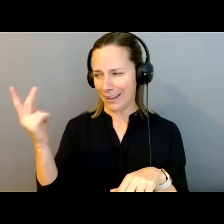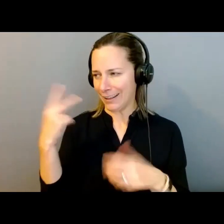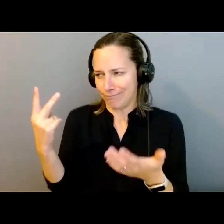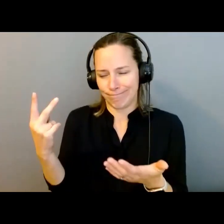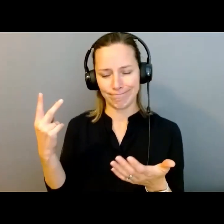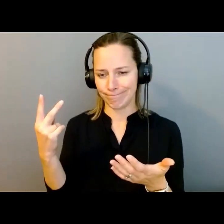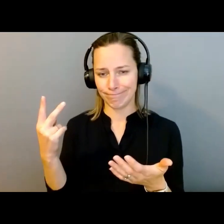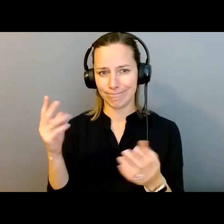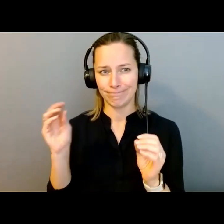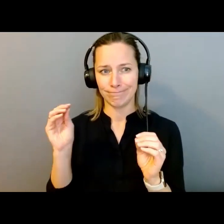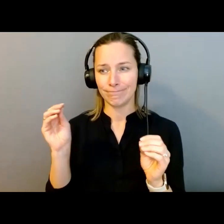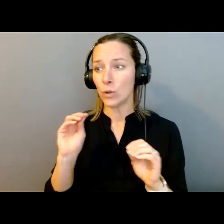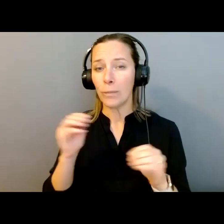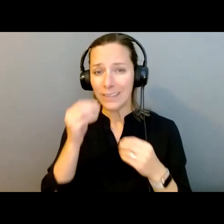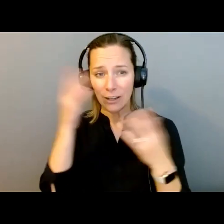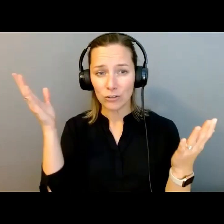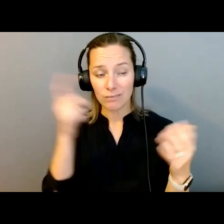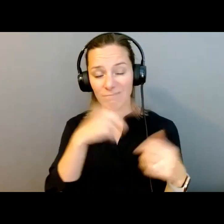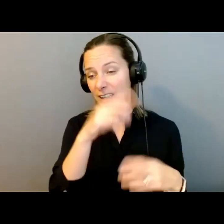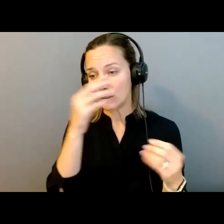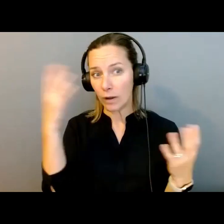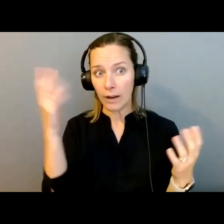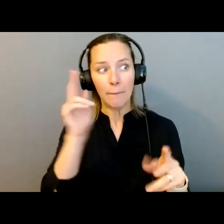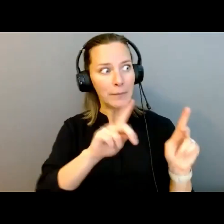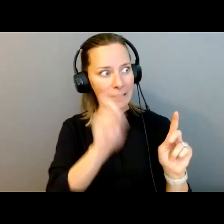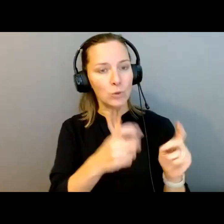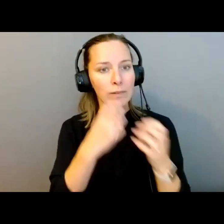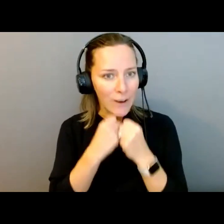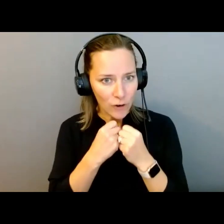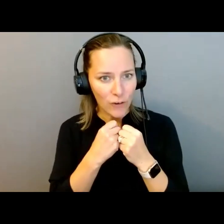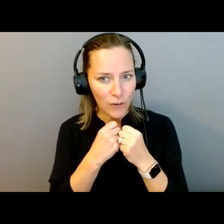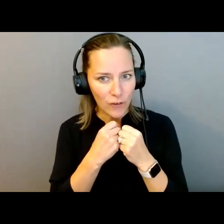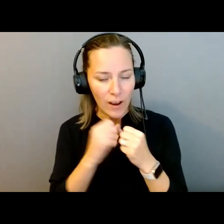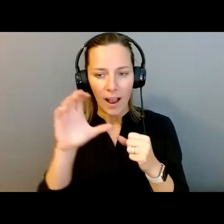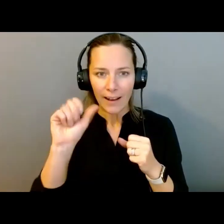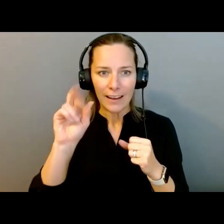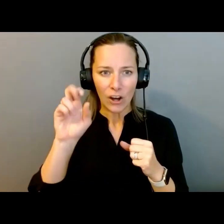nobody gives a damn. They need to. People need to care! And that's how we're going to make change.